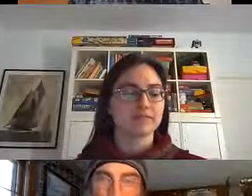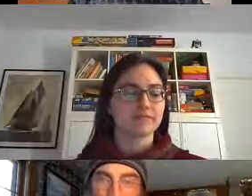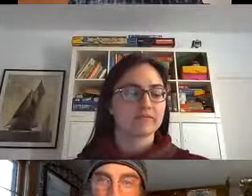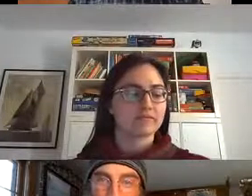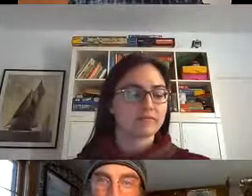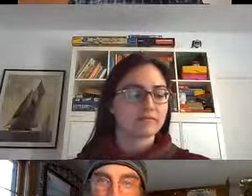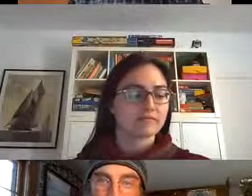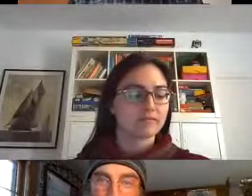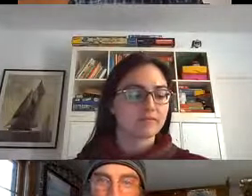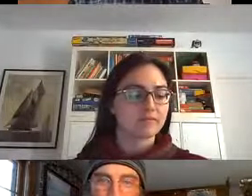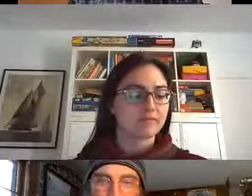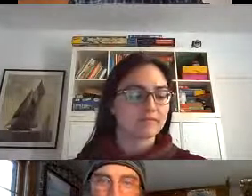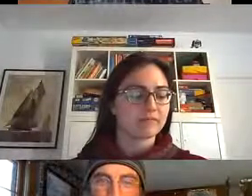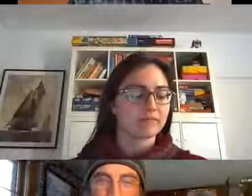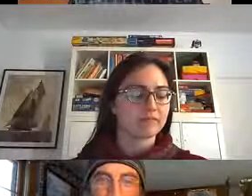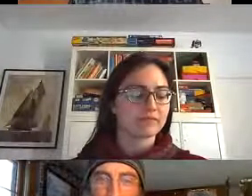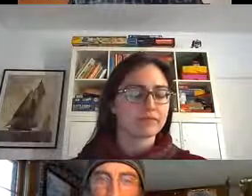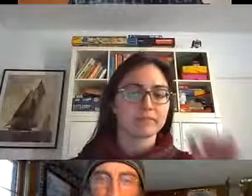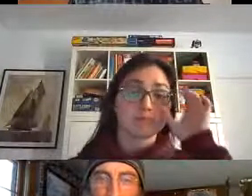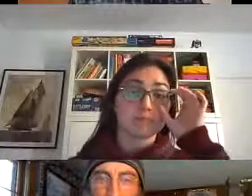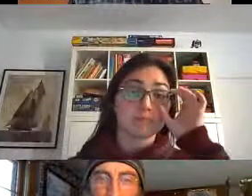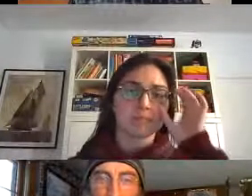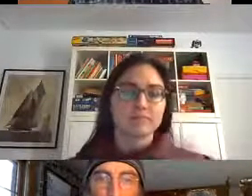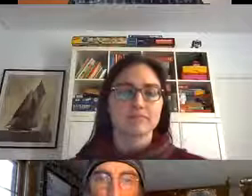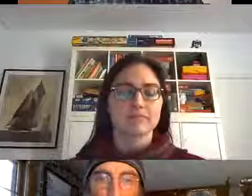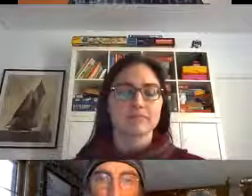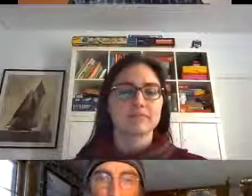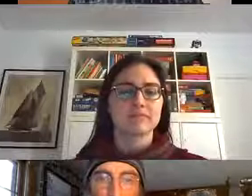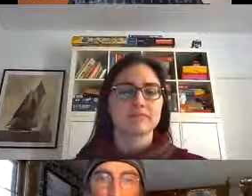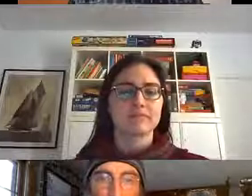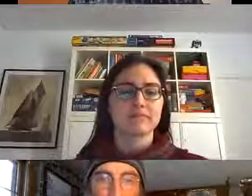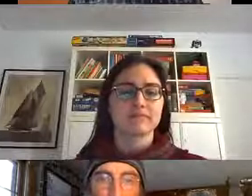his letters, and they would laugh at this! "Some days ago Commissary Sergeant Hilton